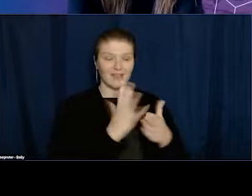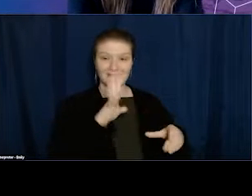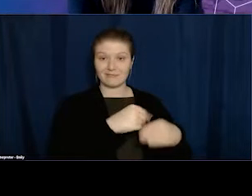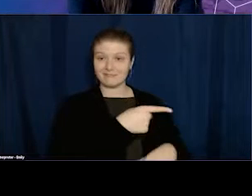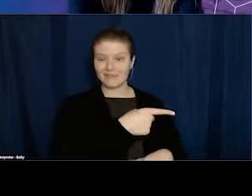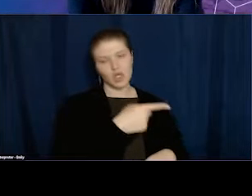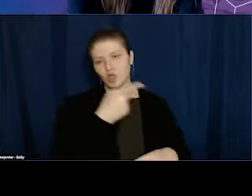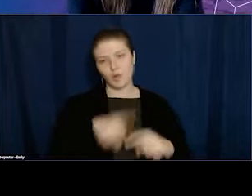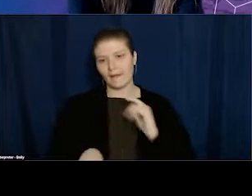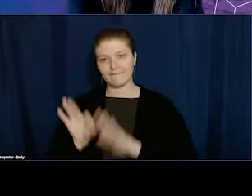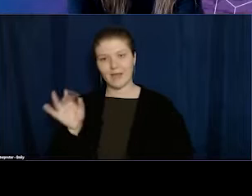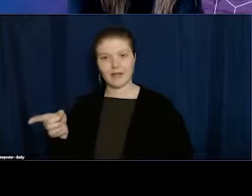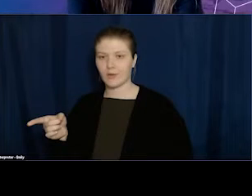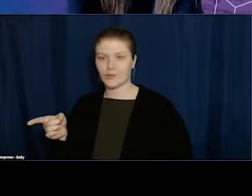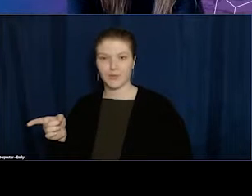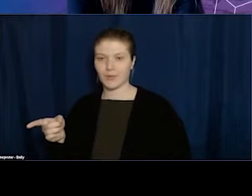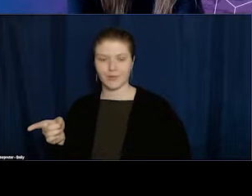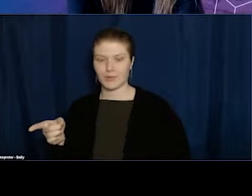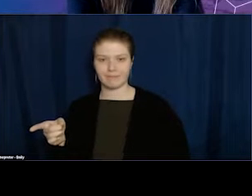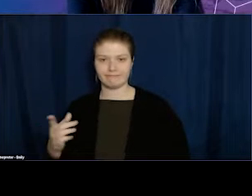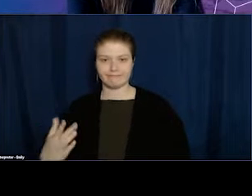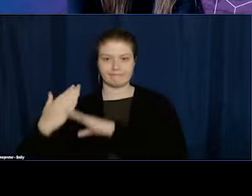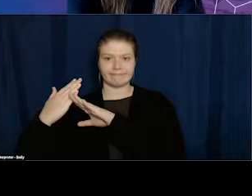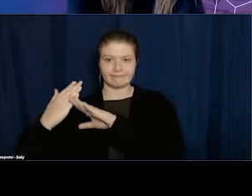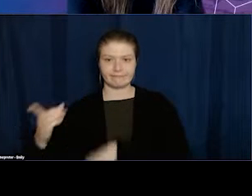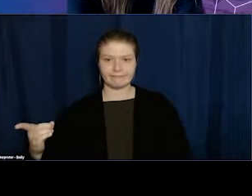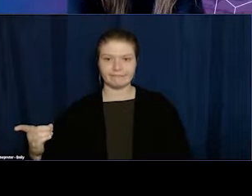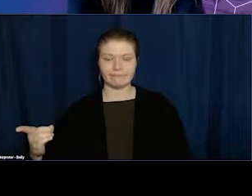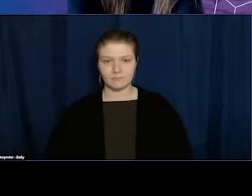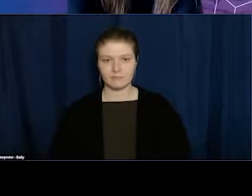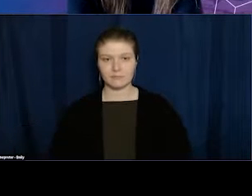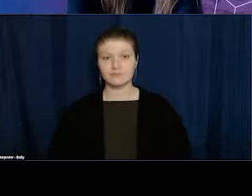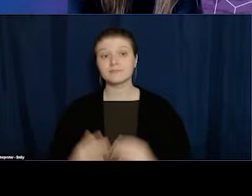Same goes for separately submitted collaborative sets.